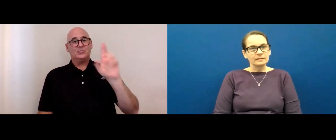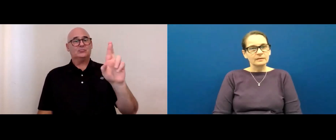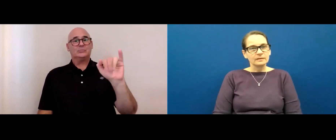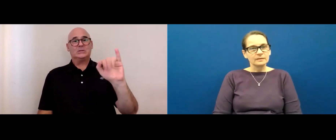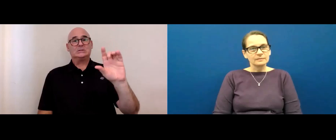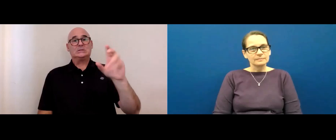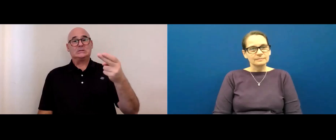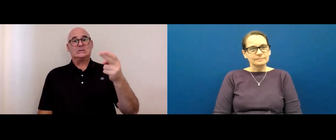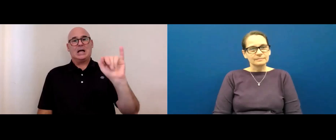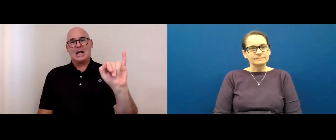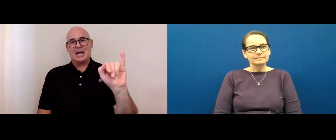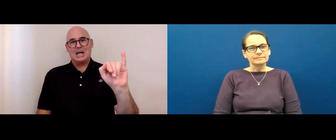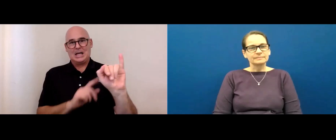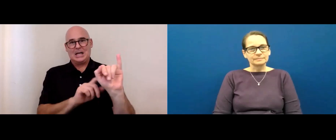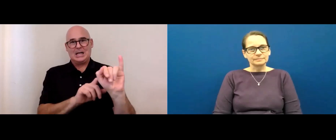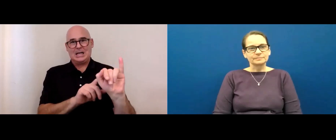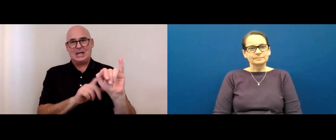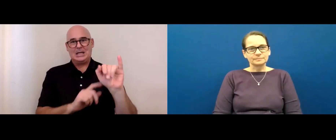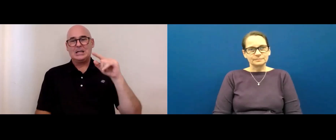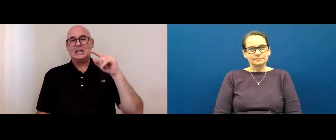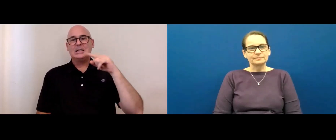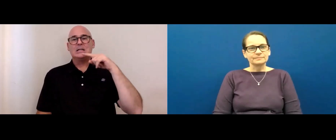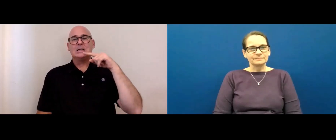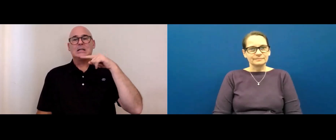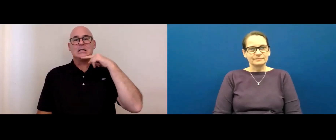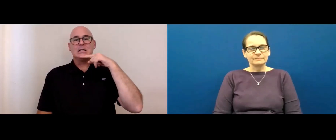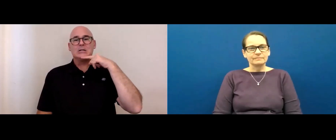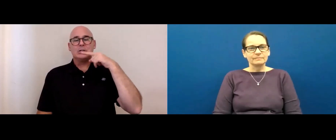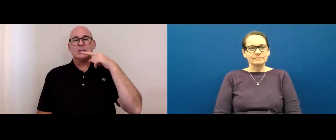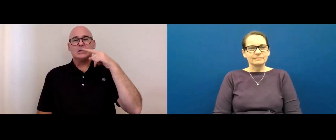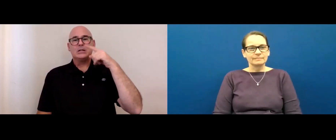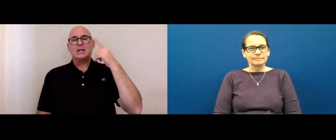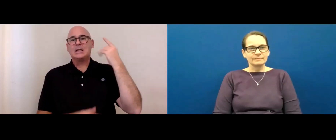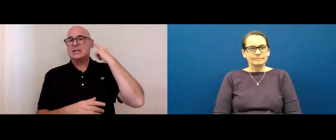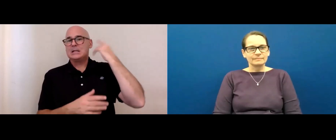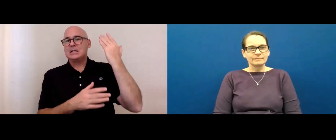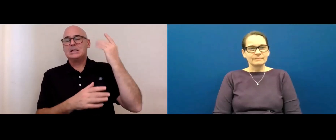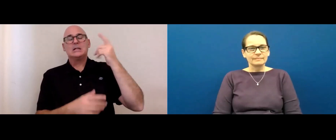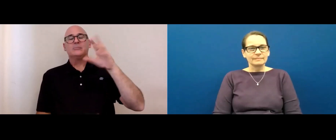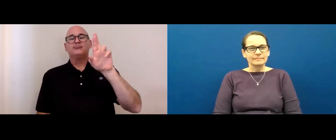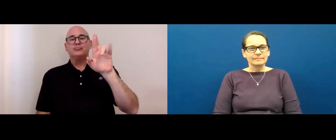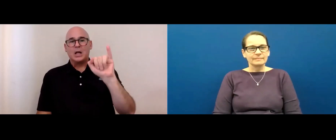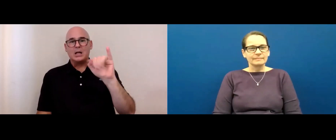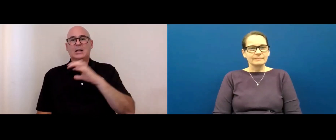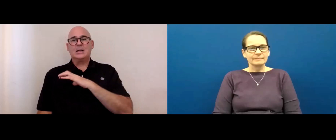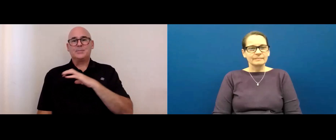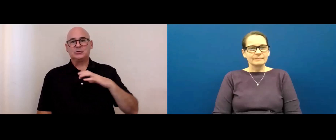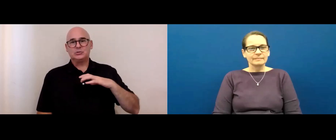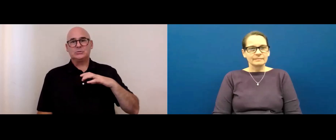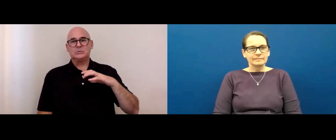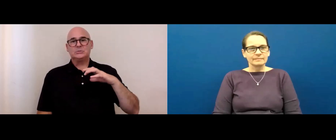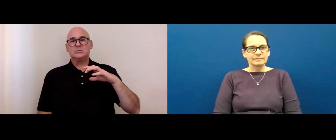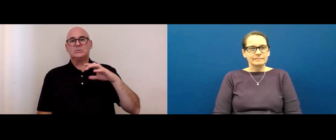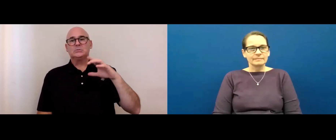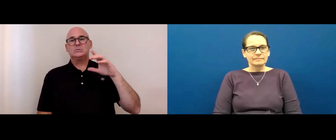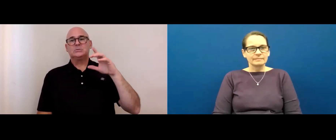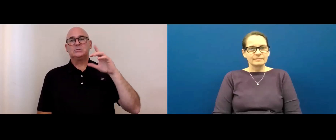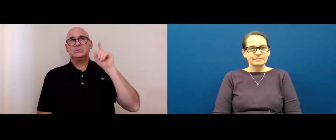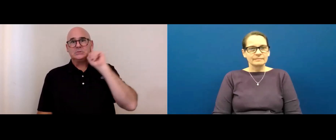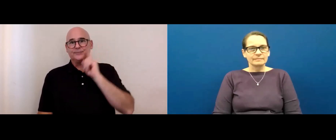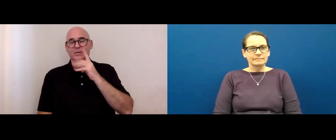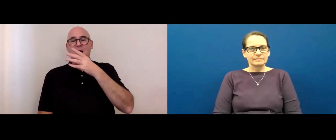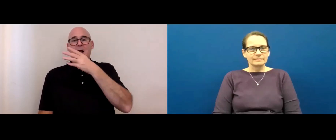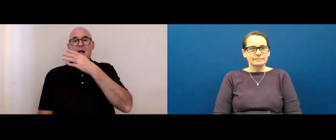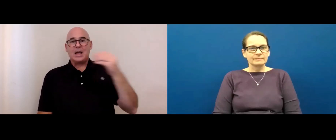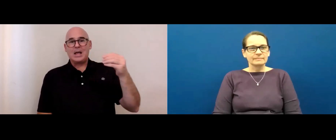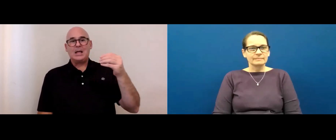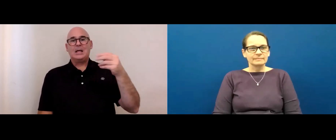Hard of Hearing back then it was the Rhode Island Commission on the Deaf and Hearing Impaired RICDHI